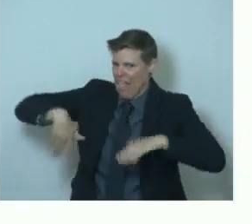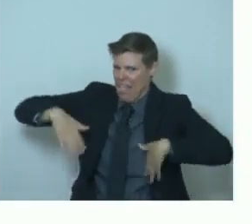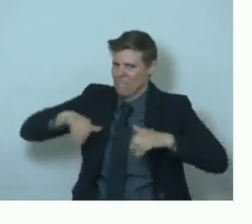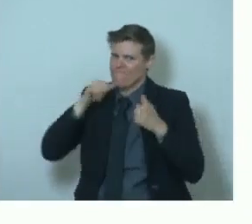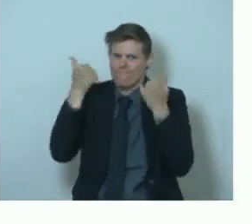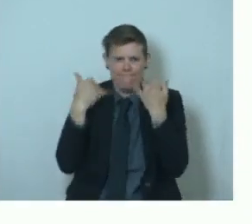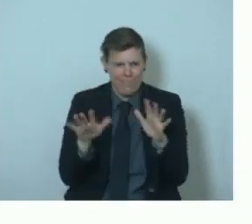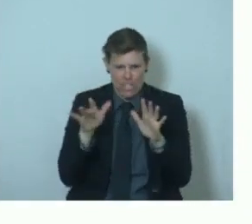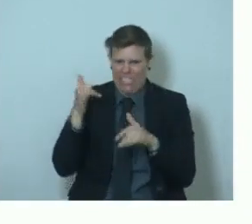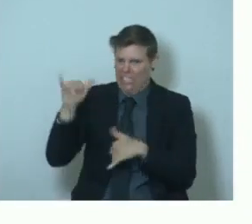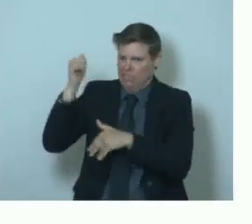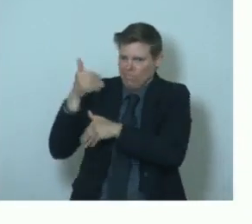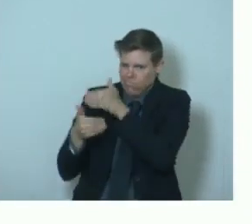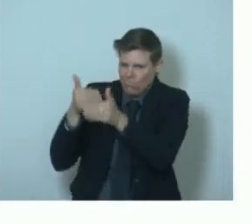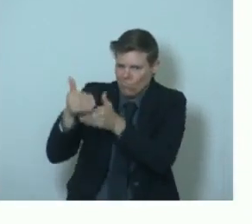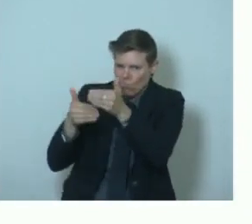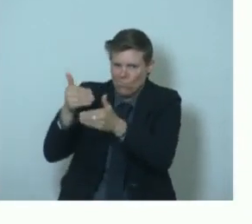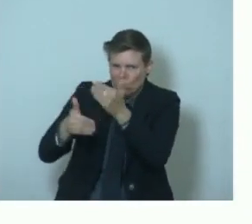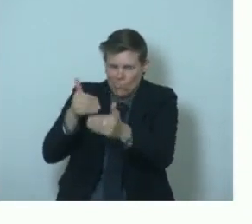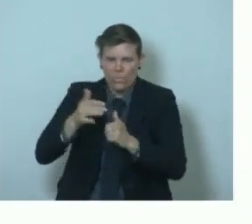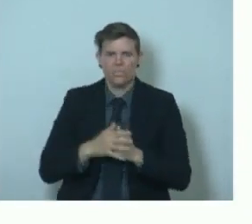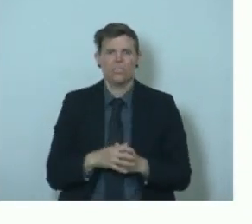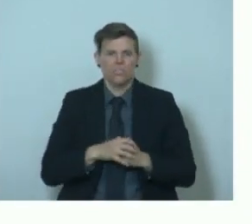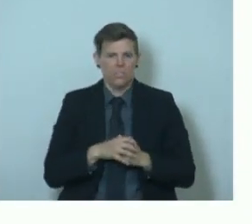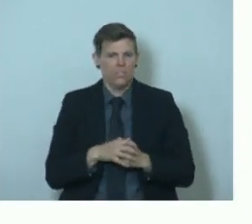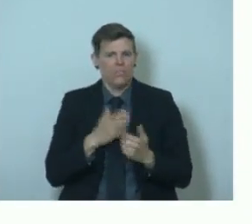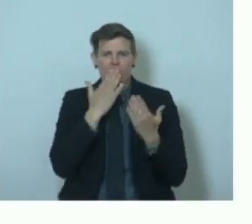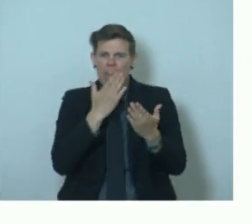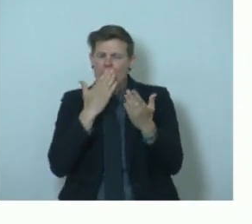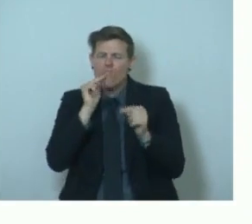EIGHT COUNTIES ARE STILL IN PROGRESS.